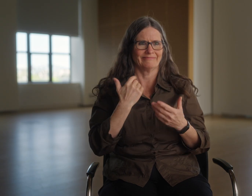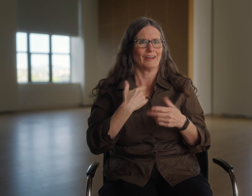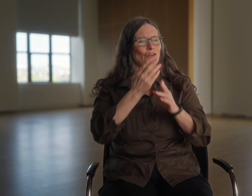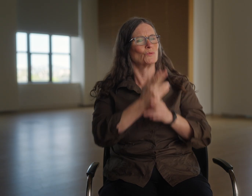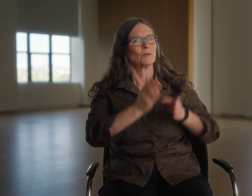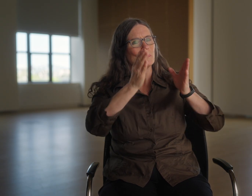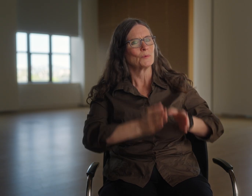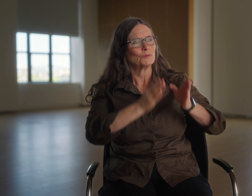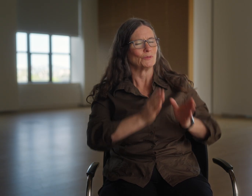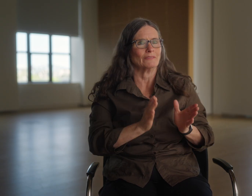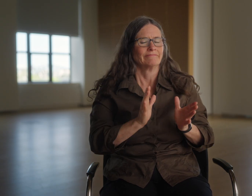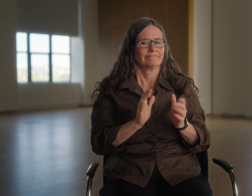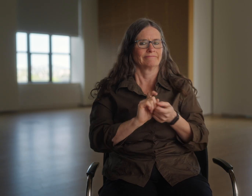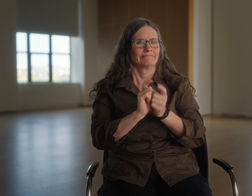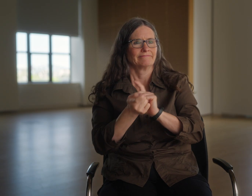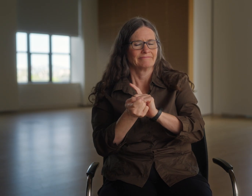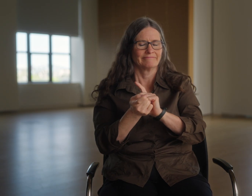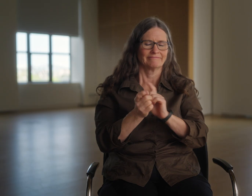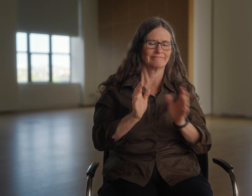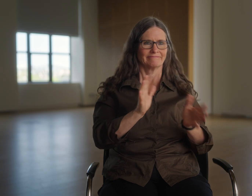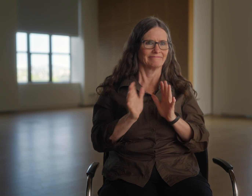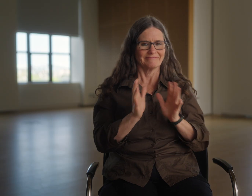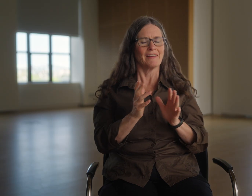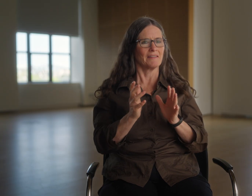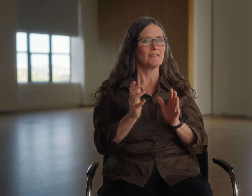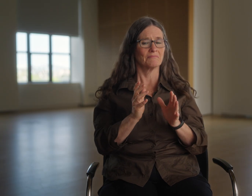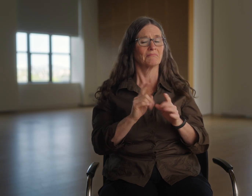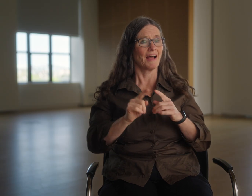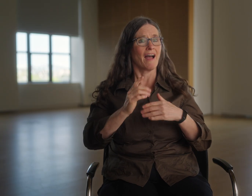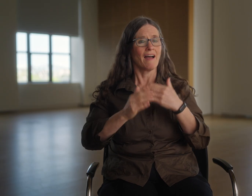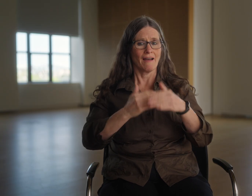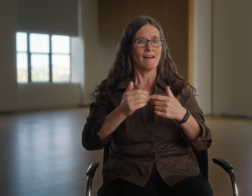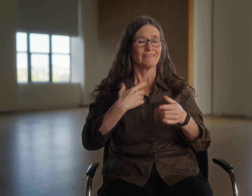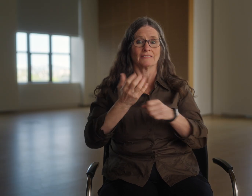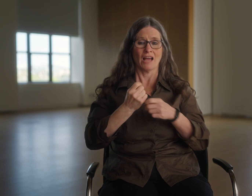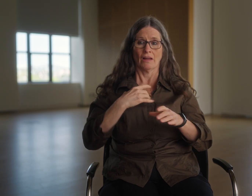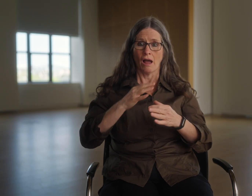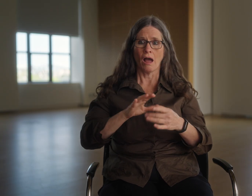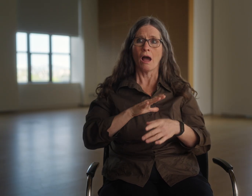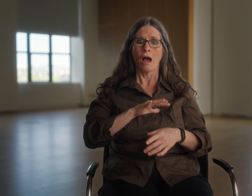using the device for the first time, because I was used to having in-person interpreting services. But once I got used to